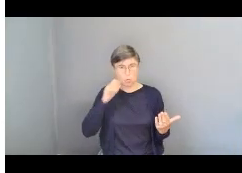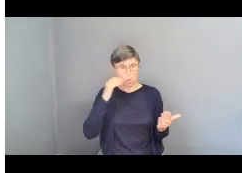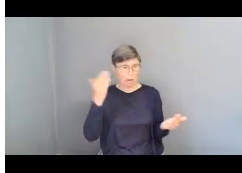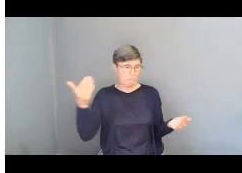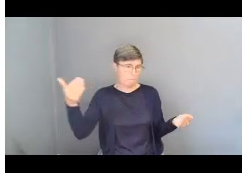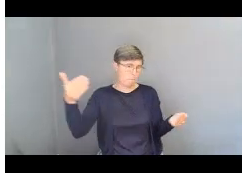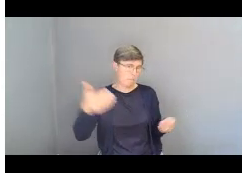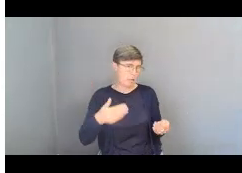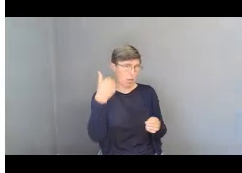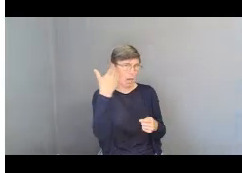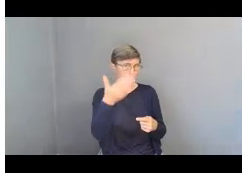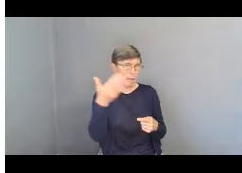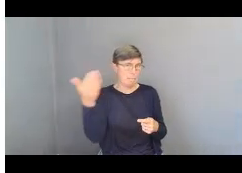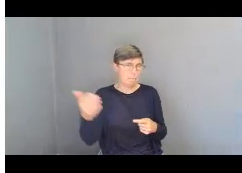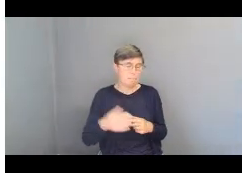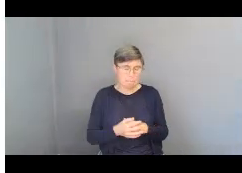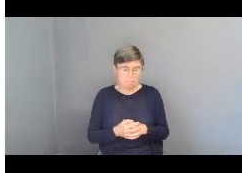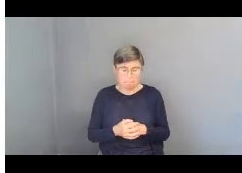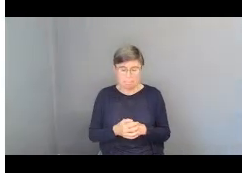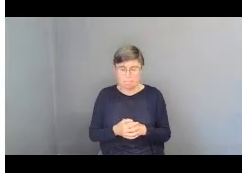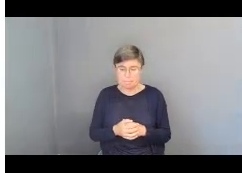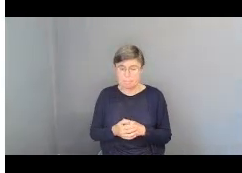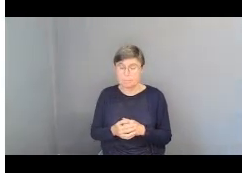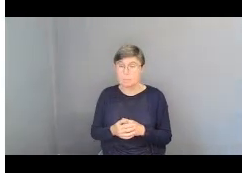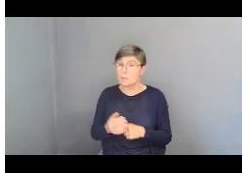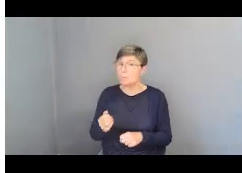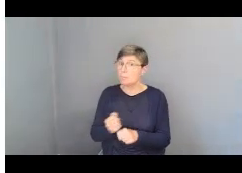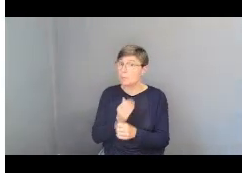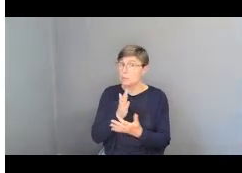To make sure claims are right, self-managers should